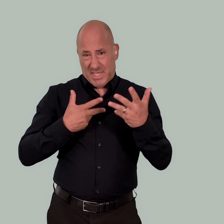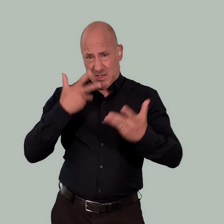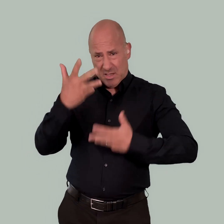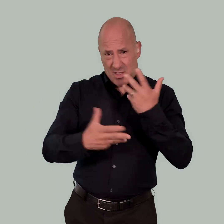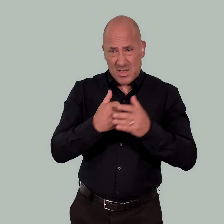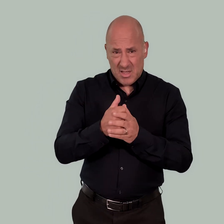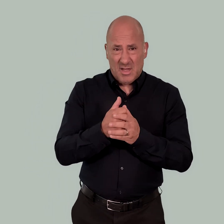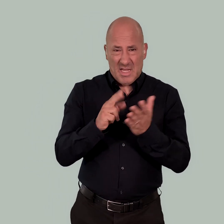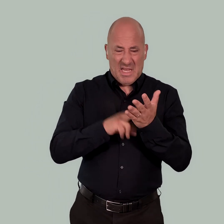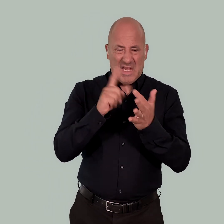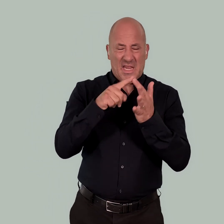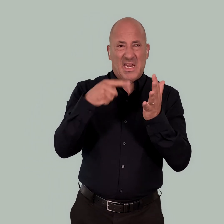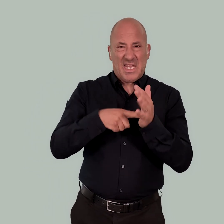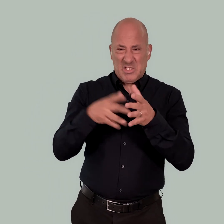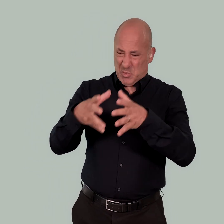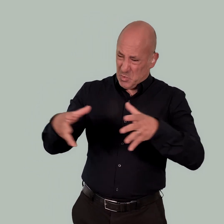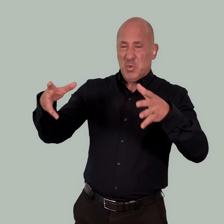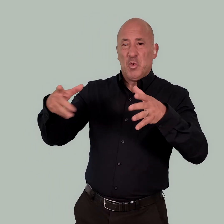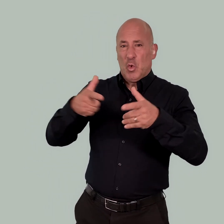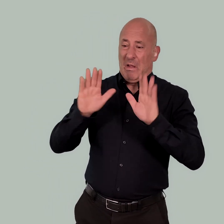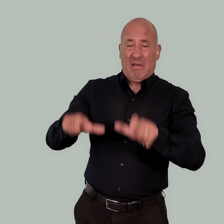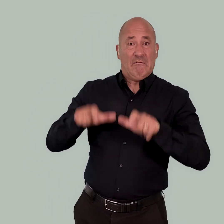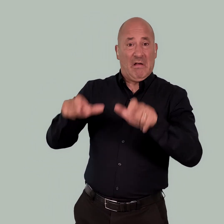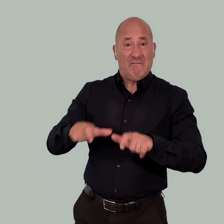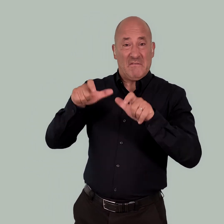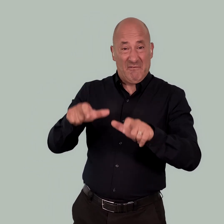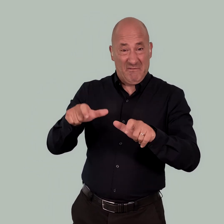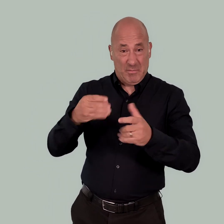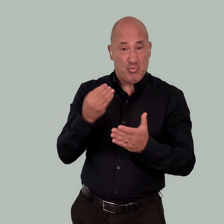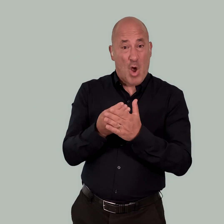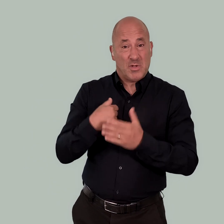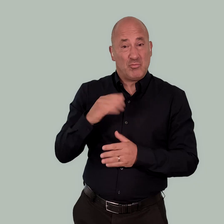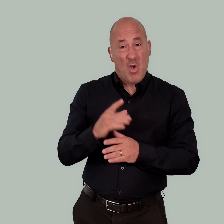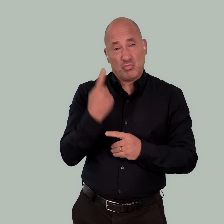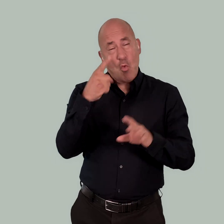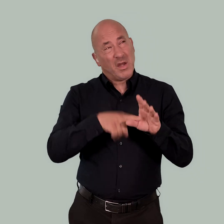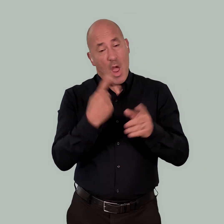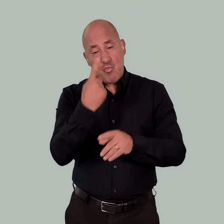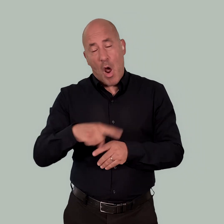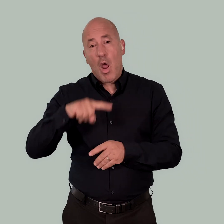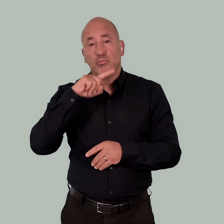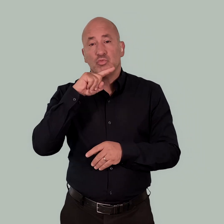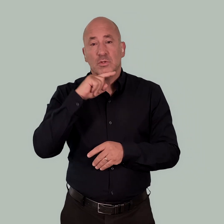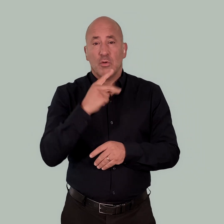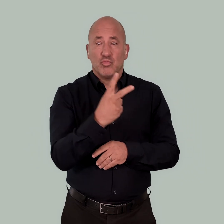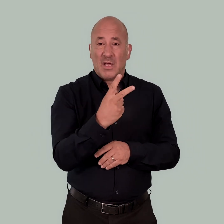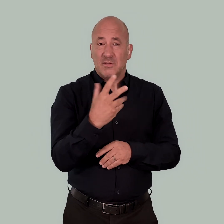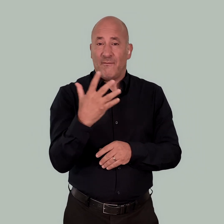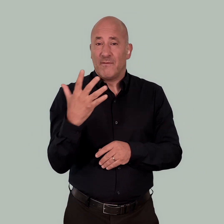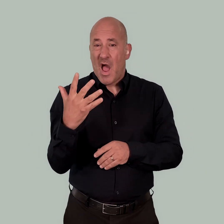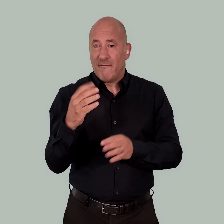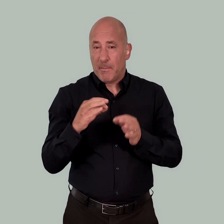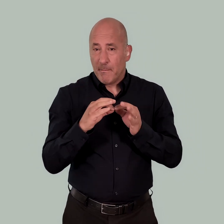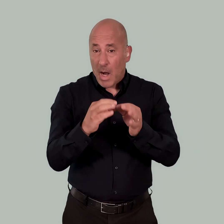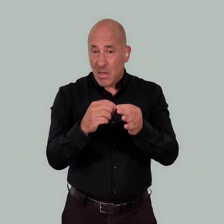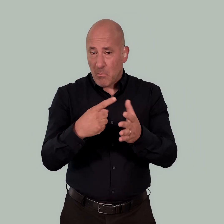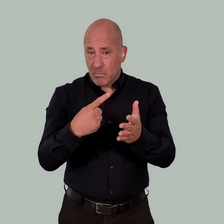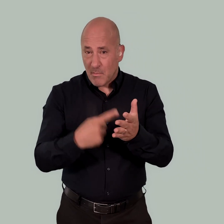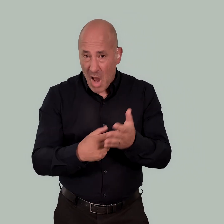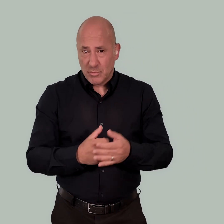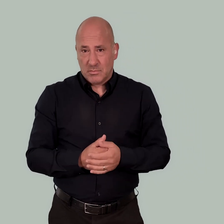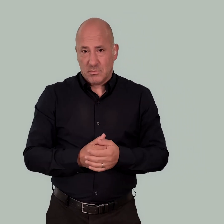failure to address high NEET rates is costing us £125 billion a year.